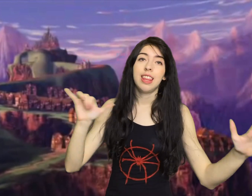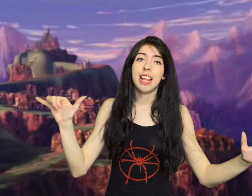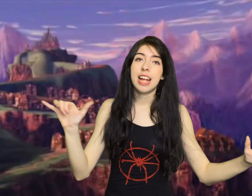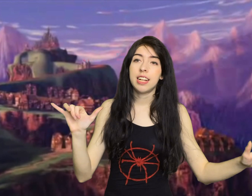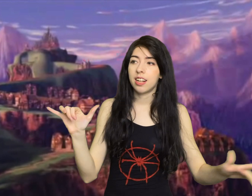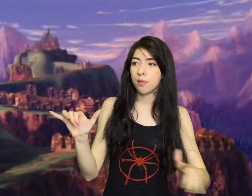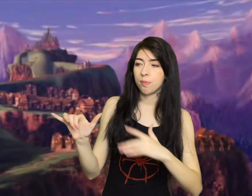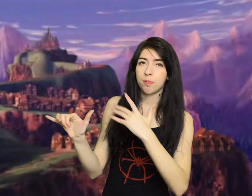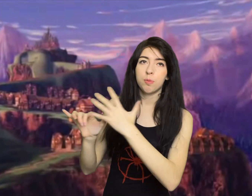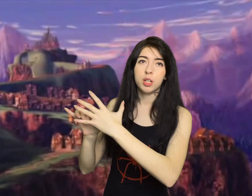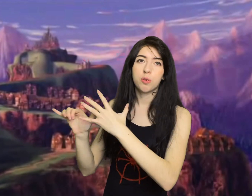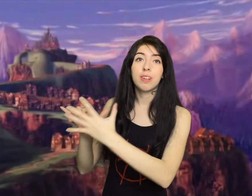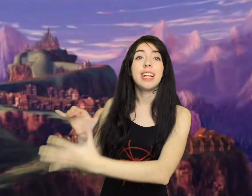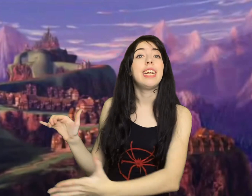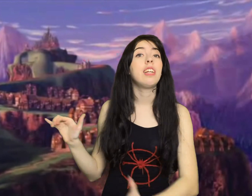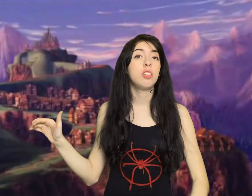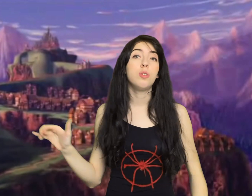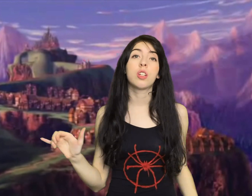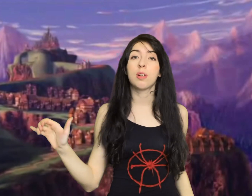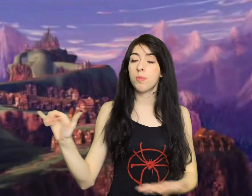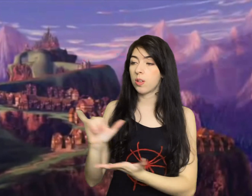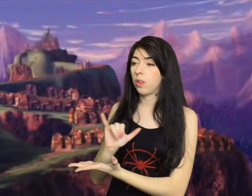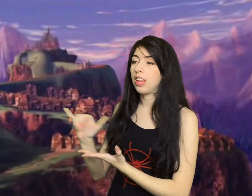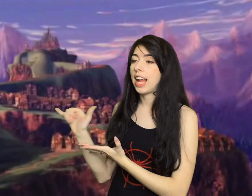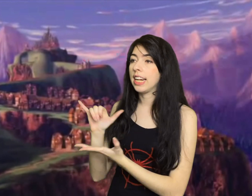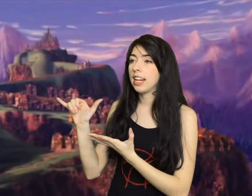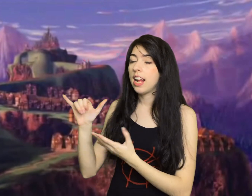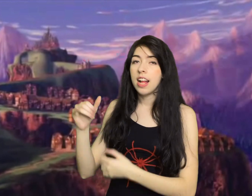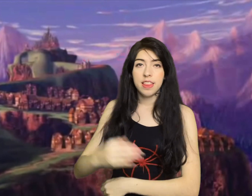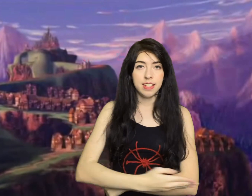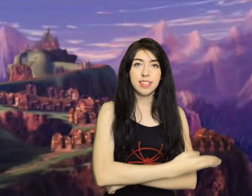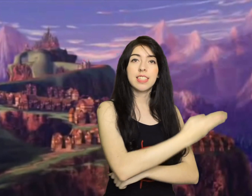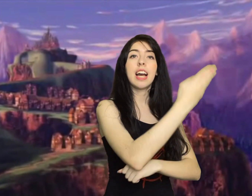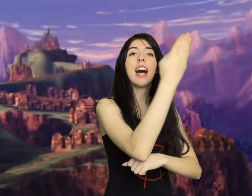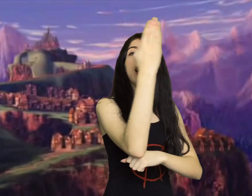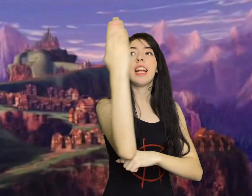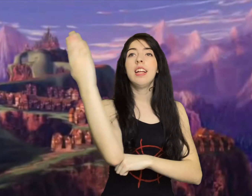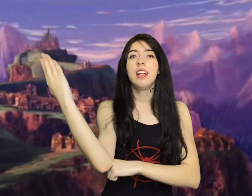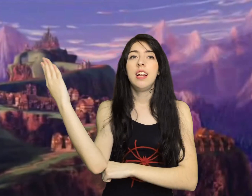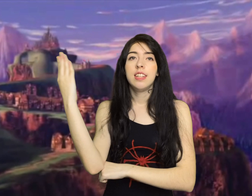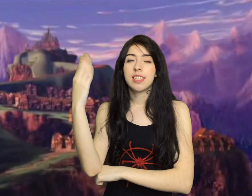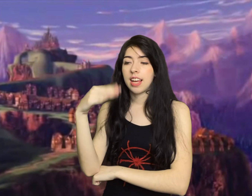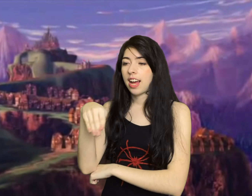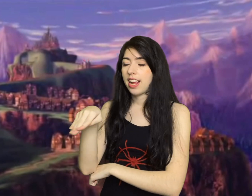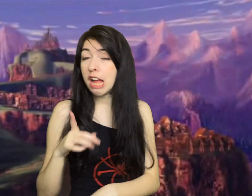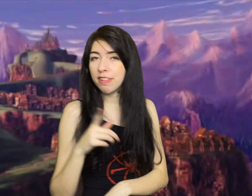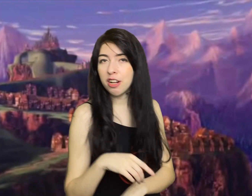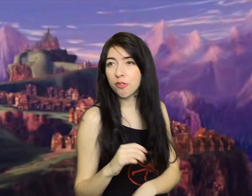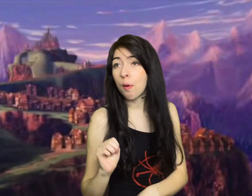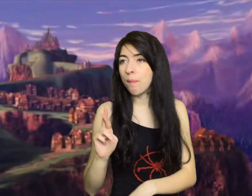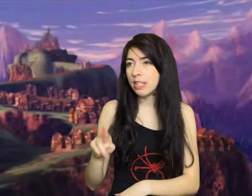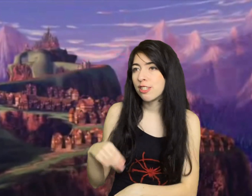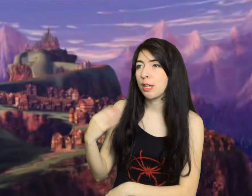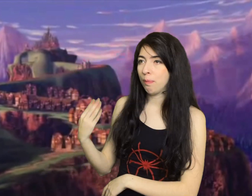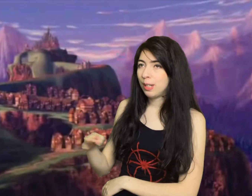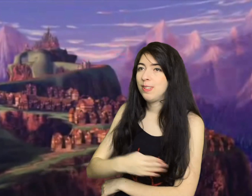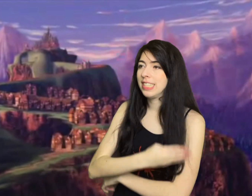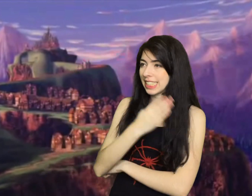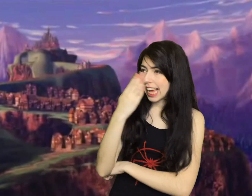LIKE um you know relating two terms so LIKE the SKY SKY you know from 'mr blue sky'